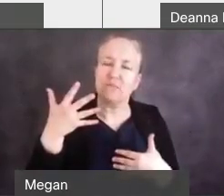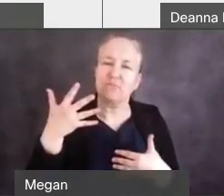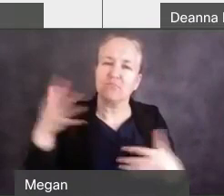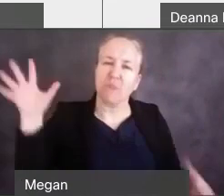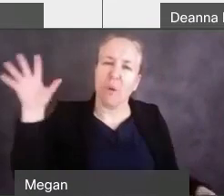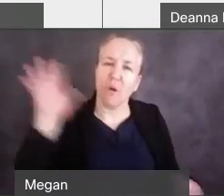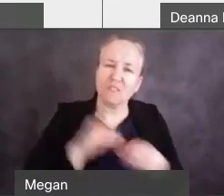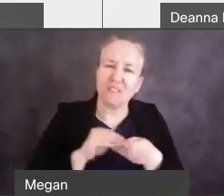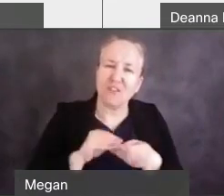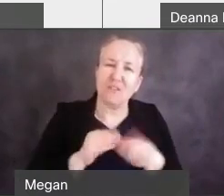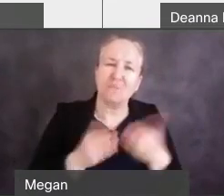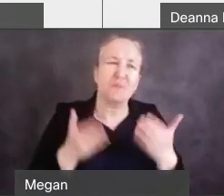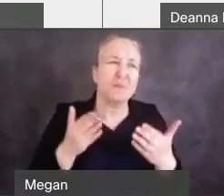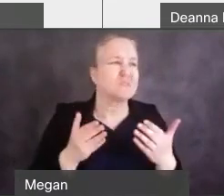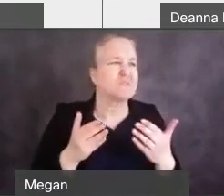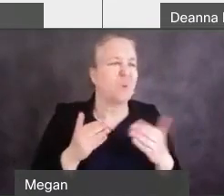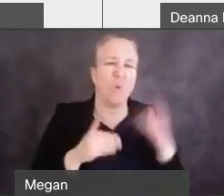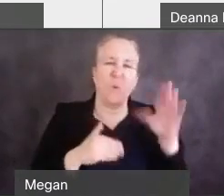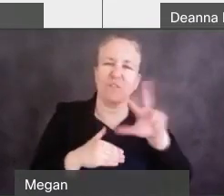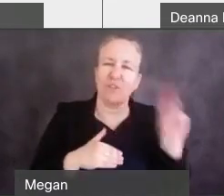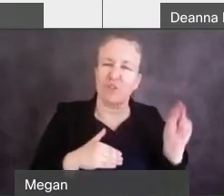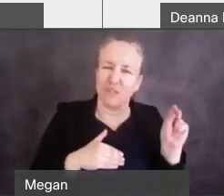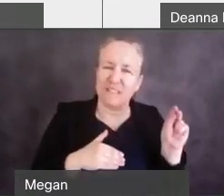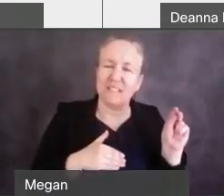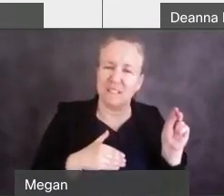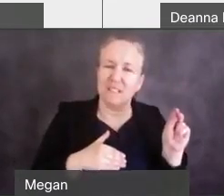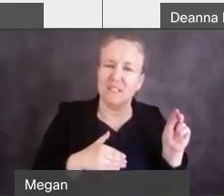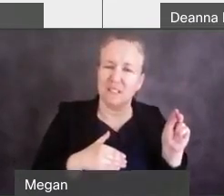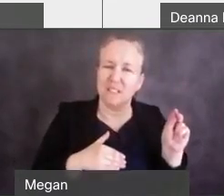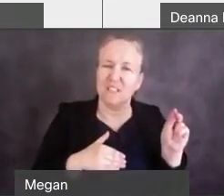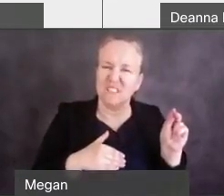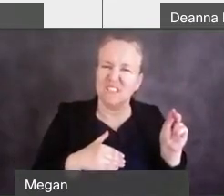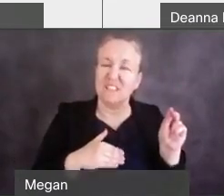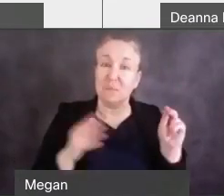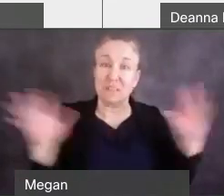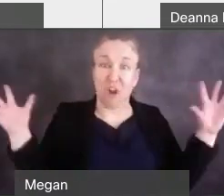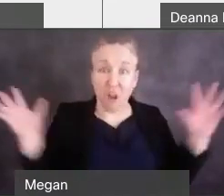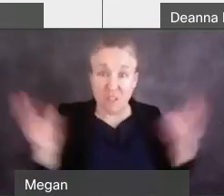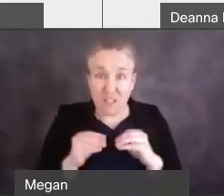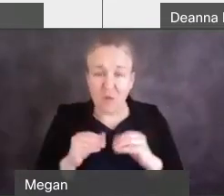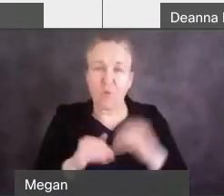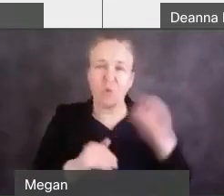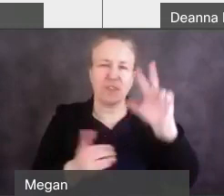maybe it's a little more than 30. It represents a little over 3,000 housing units and so